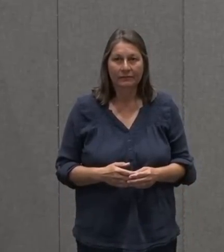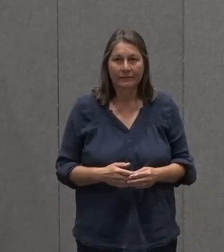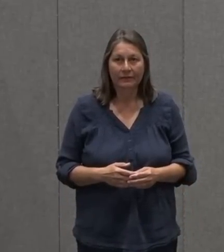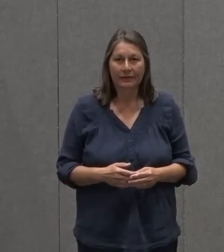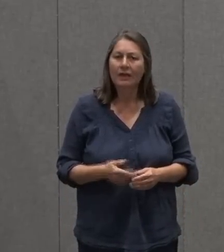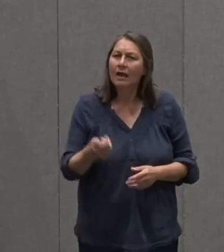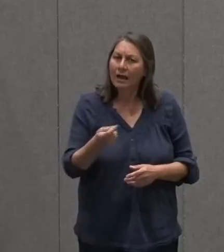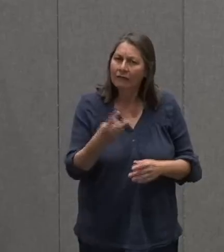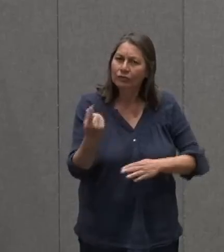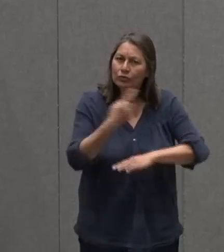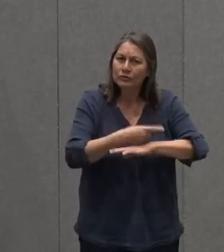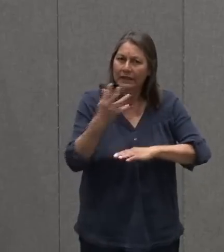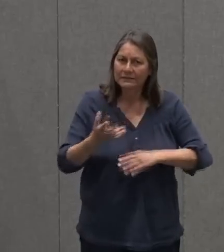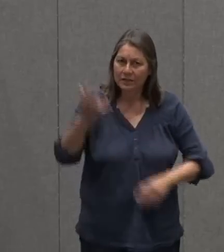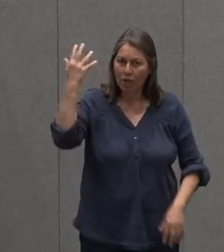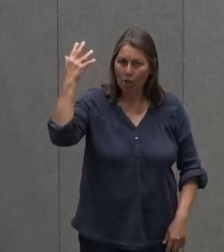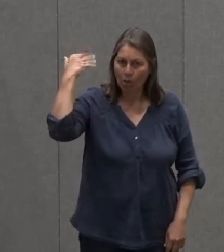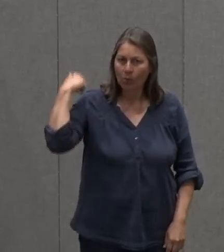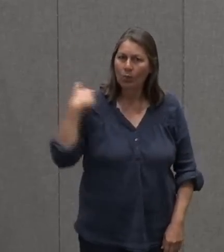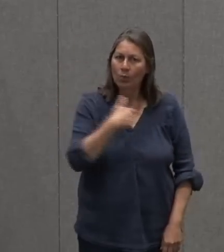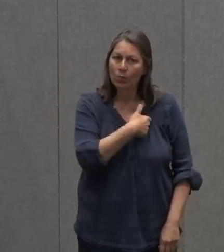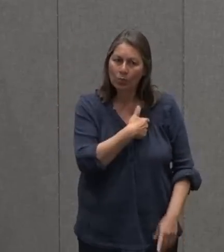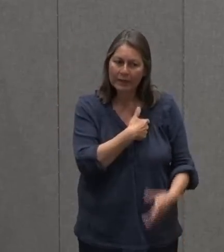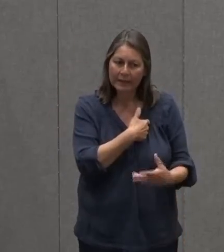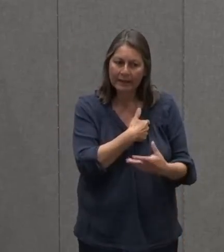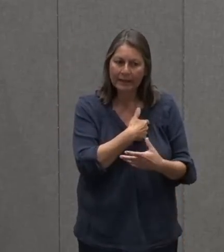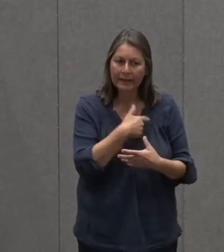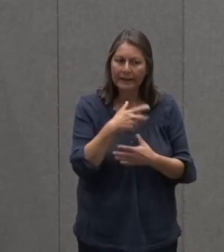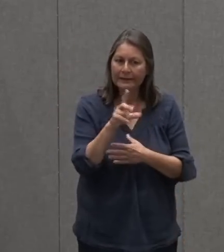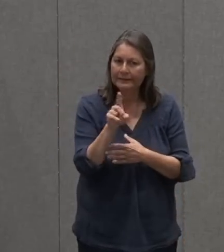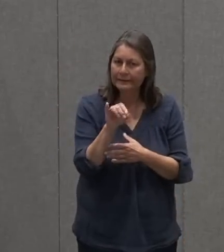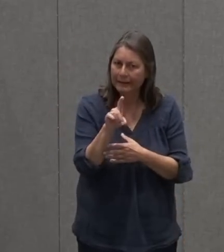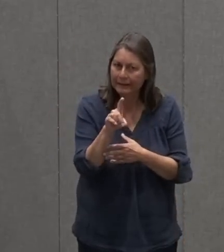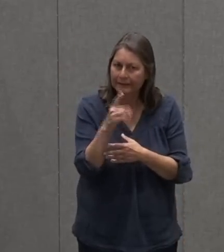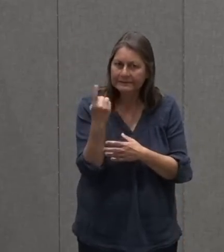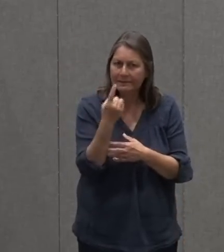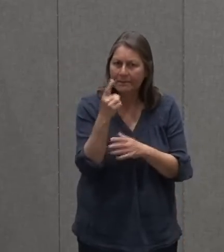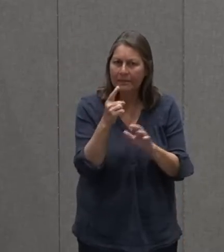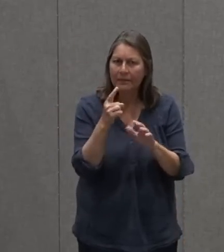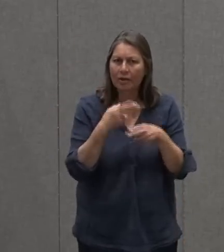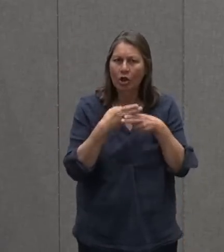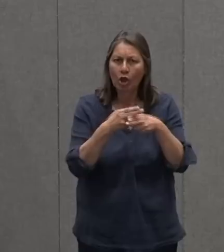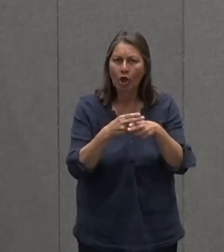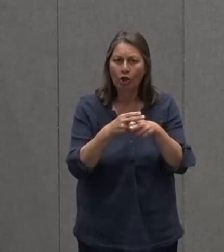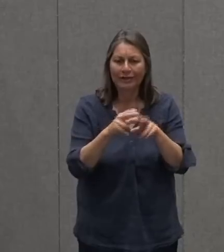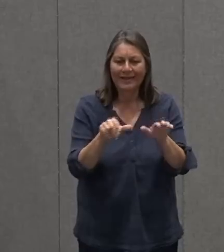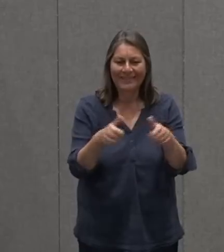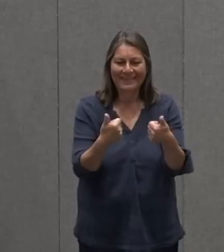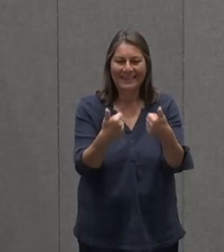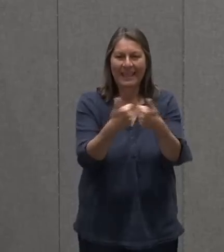you might have seen a routine that we did called the game of biz buzz